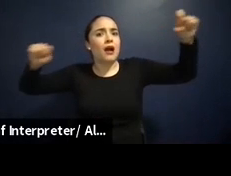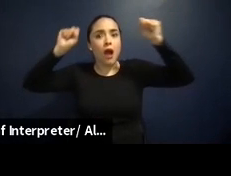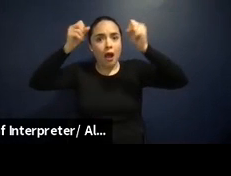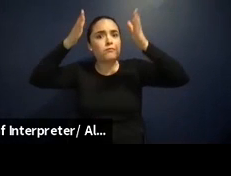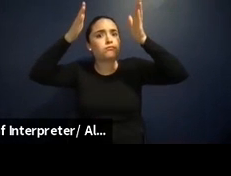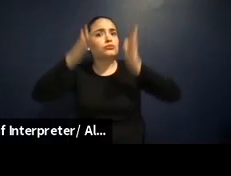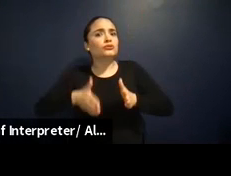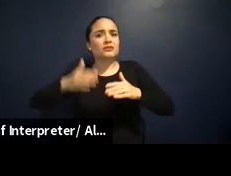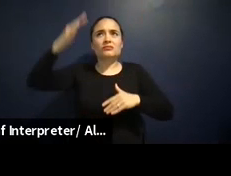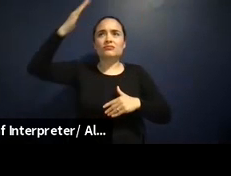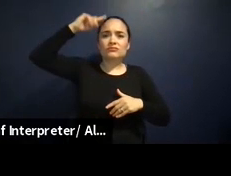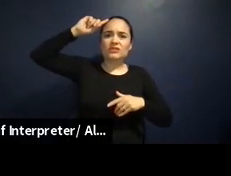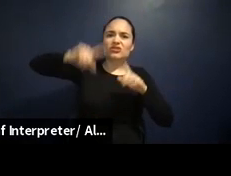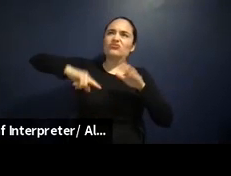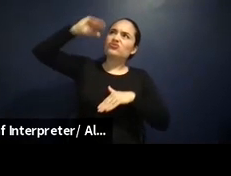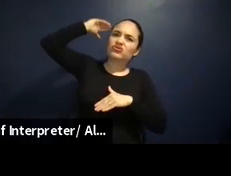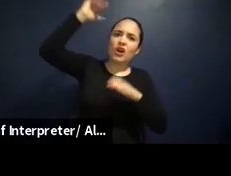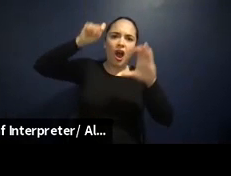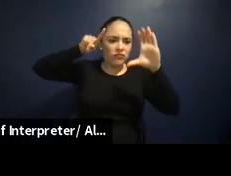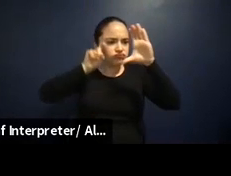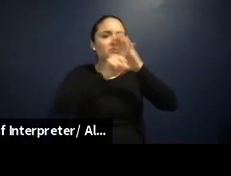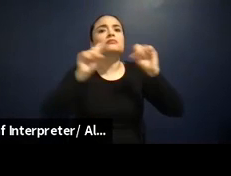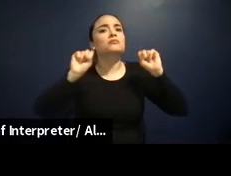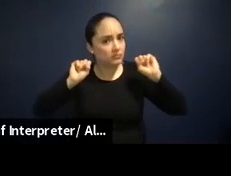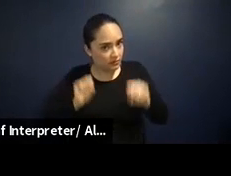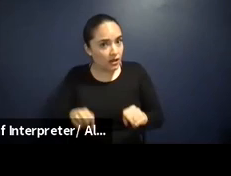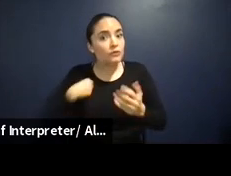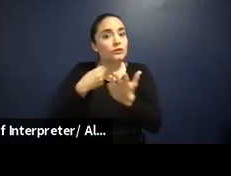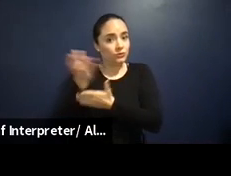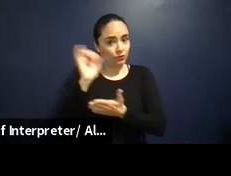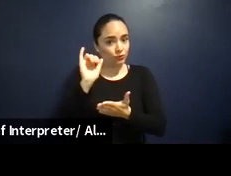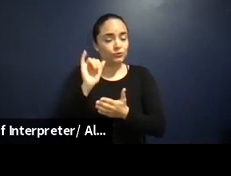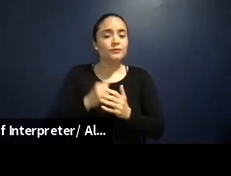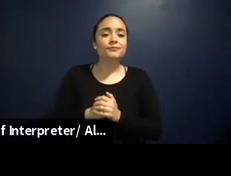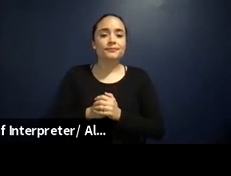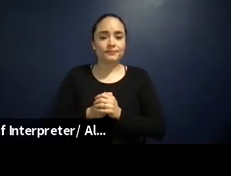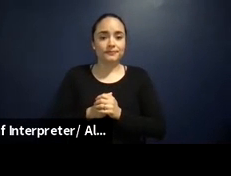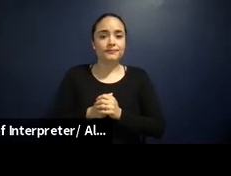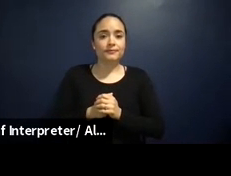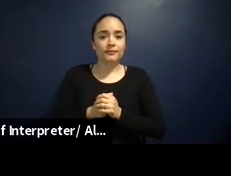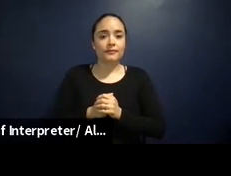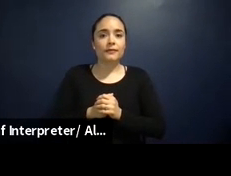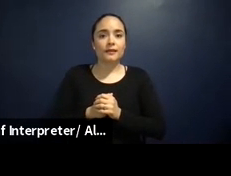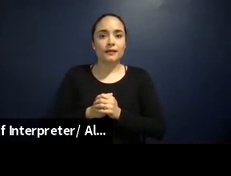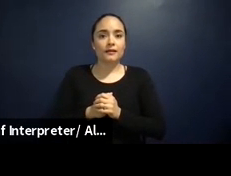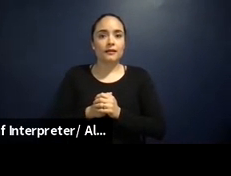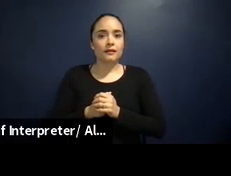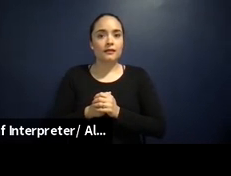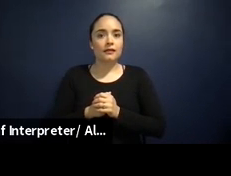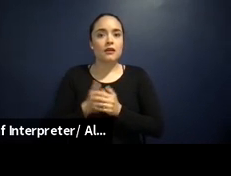All right, and this is a very popular one, so we've got gold, and if I switch over